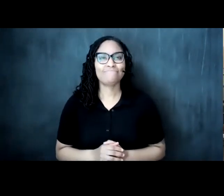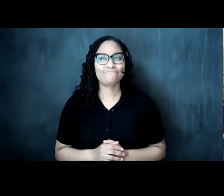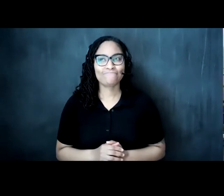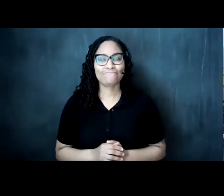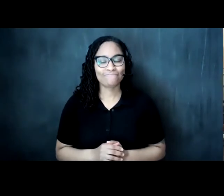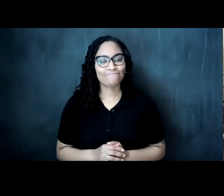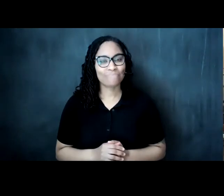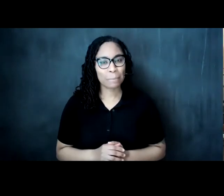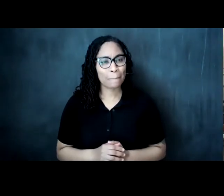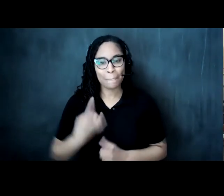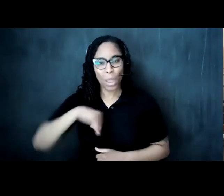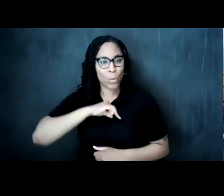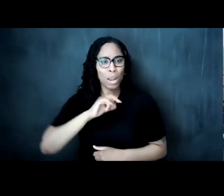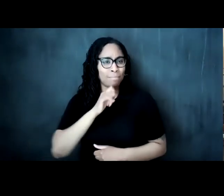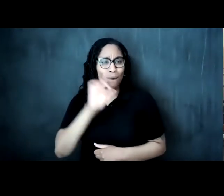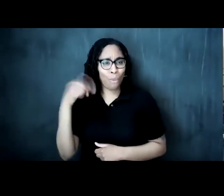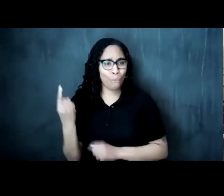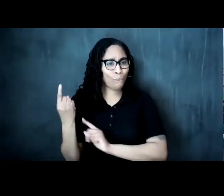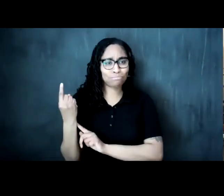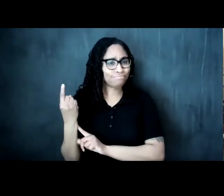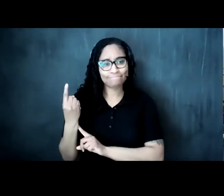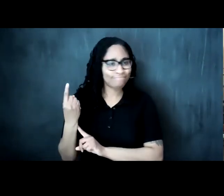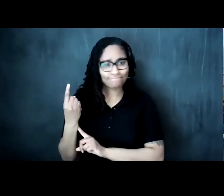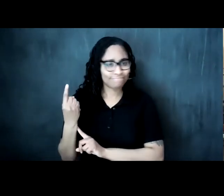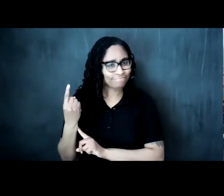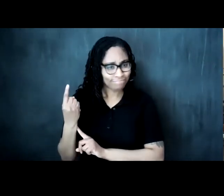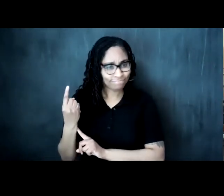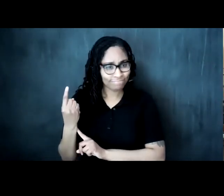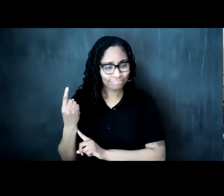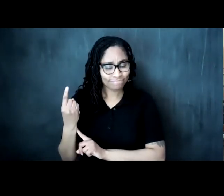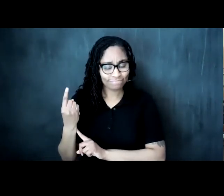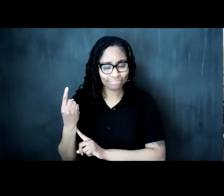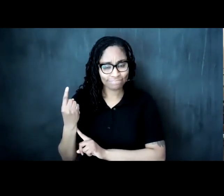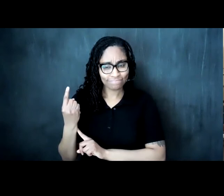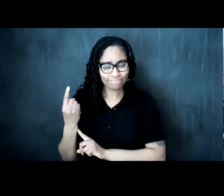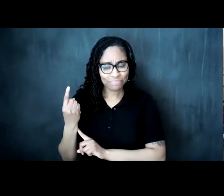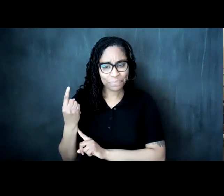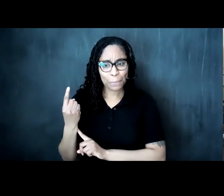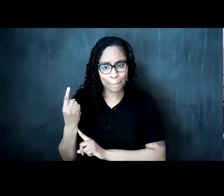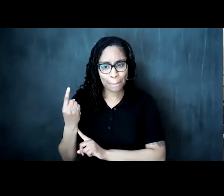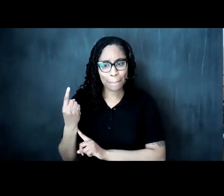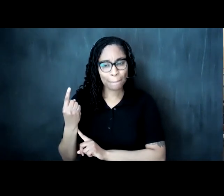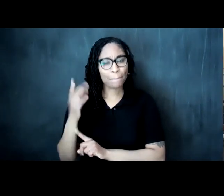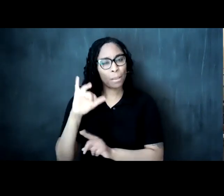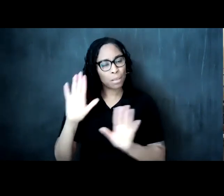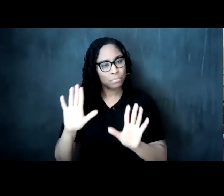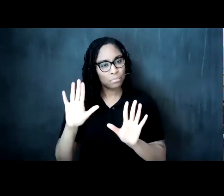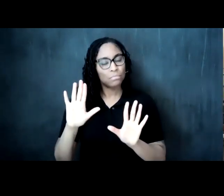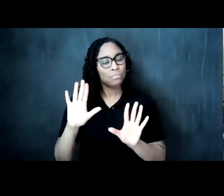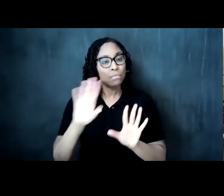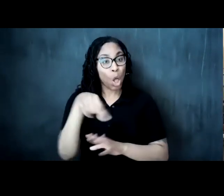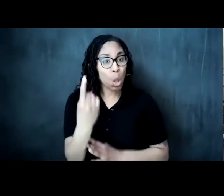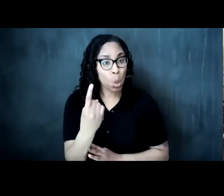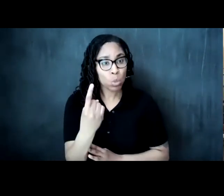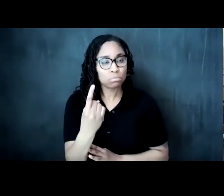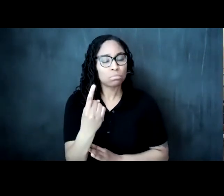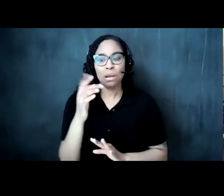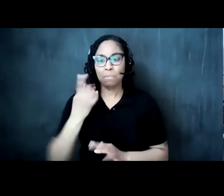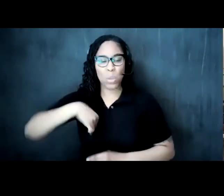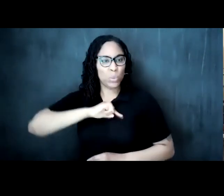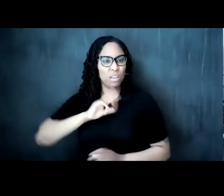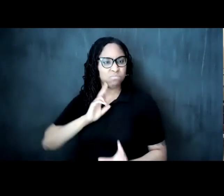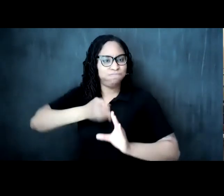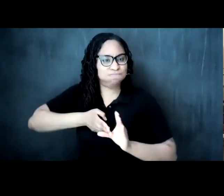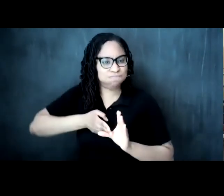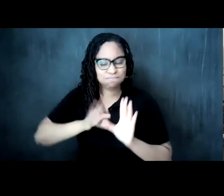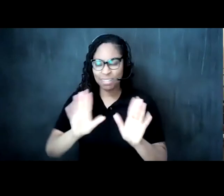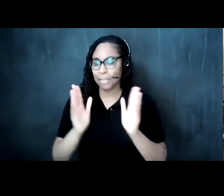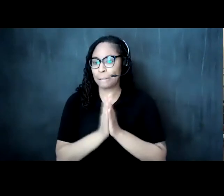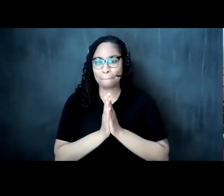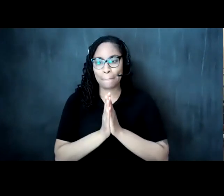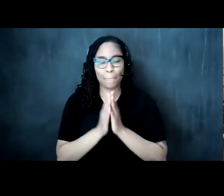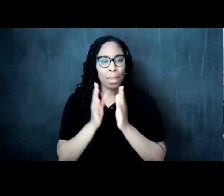we're not alone right but we are apart participants in this this wider continuum right